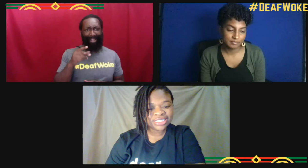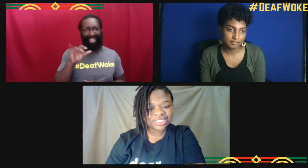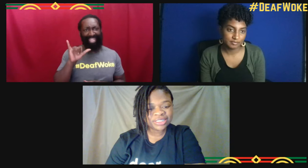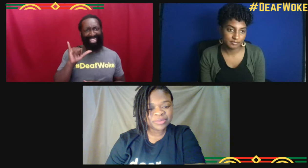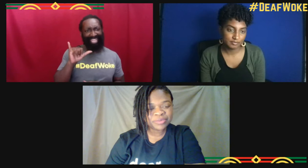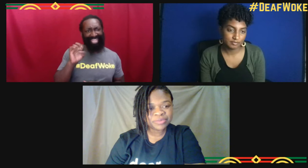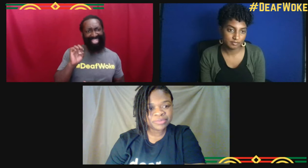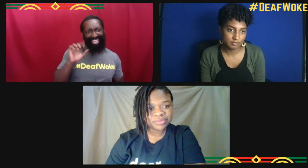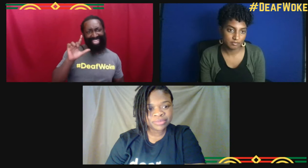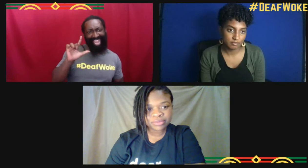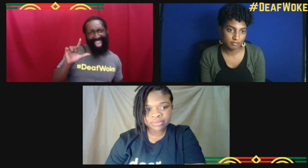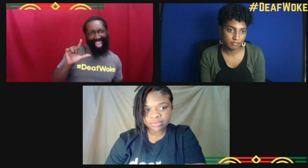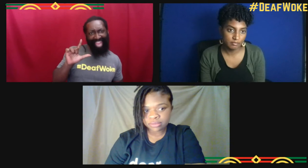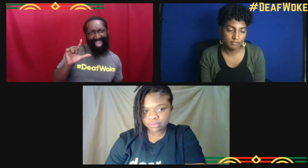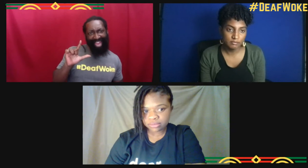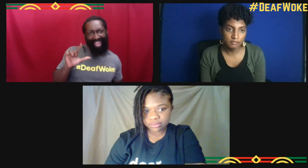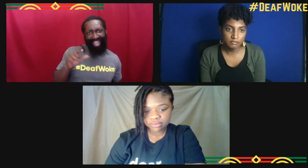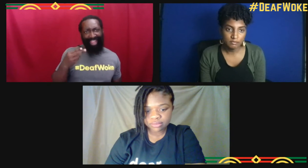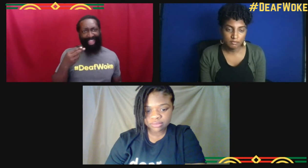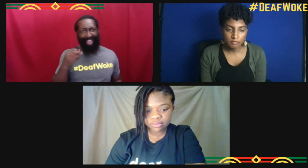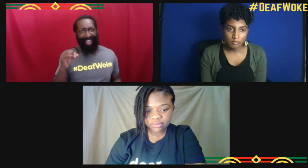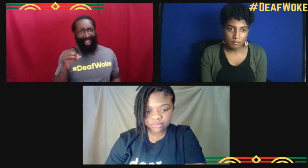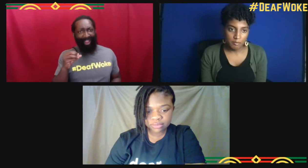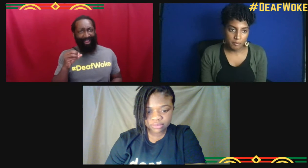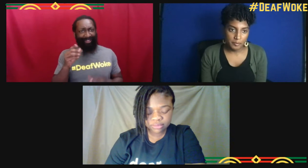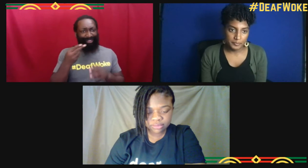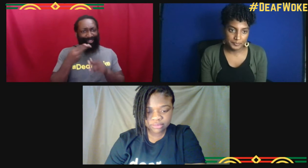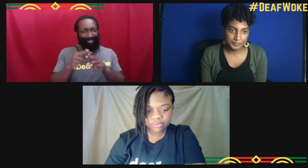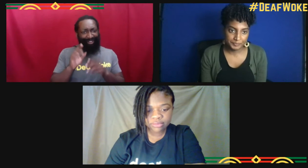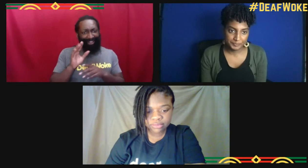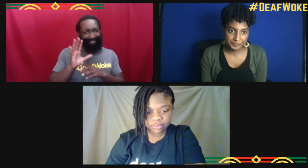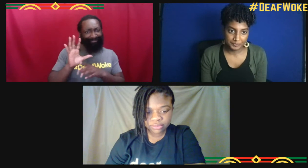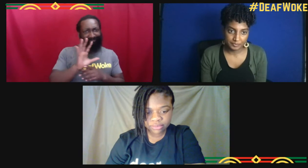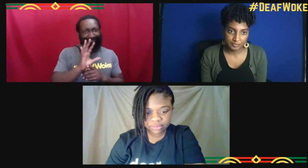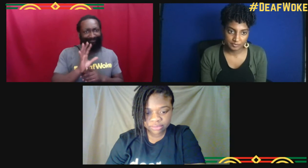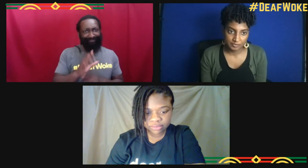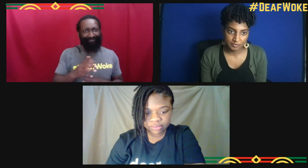If you can explain what the title of the video